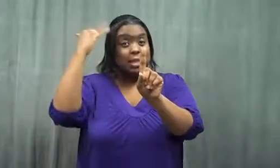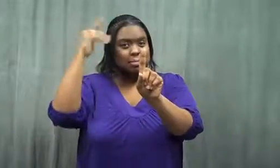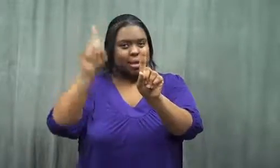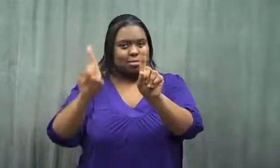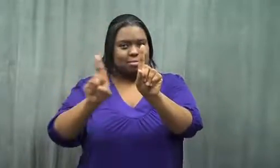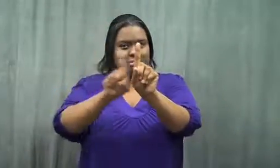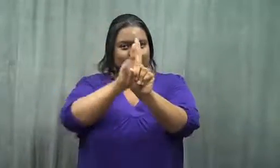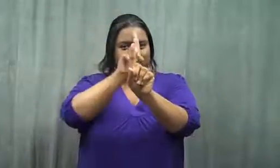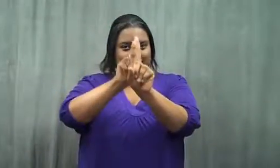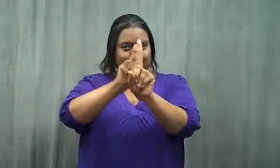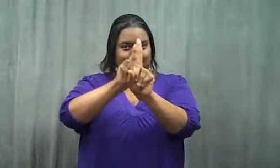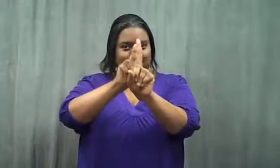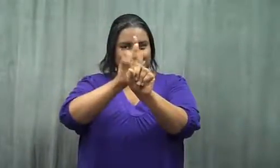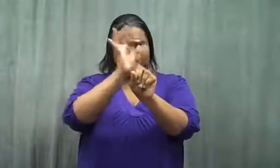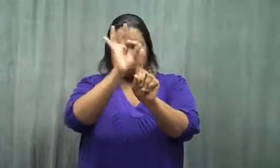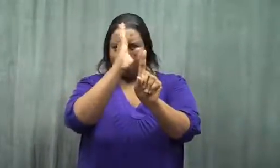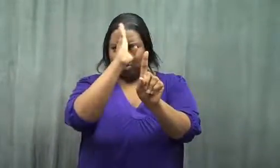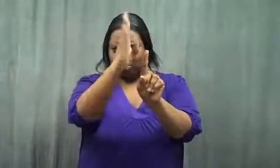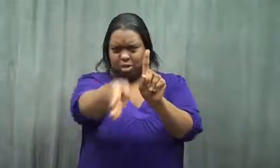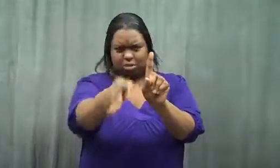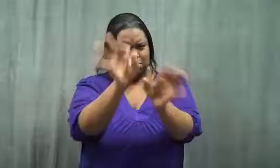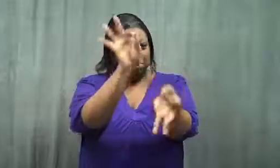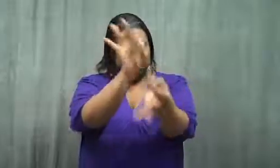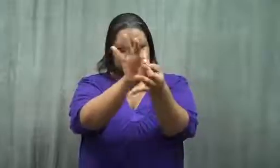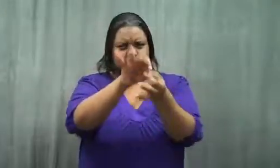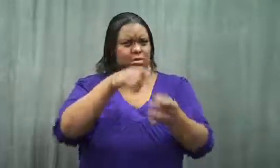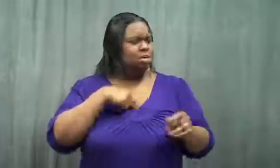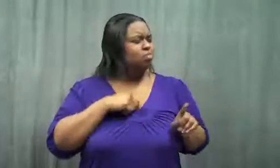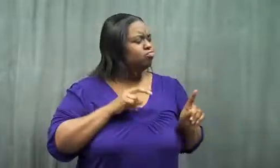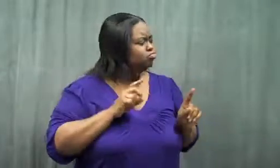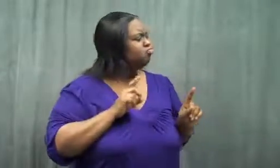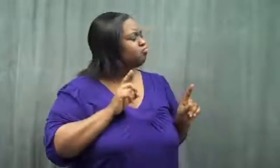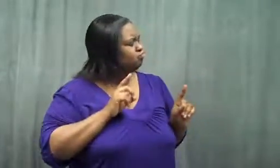I didn't expect her to be on a collision course!